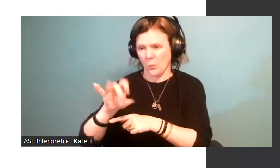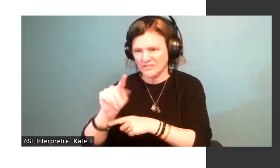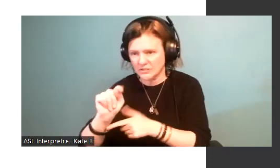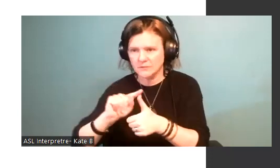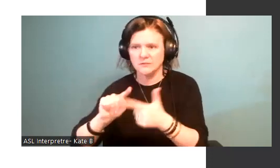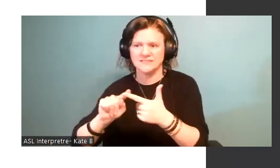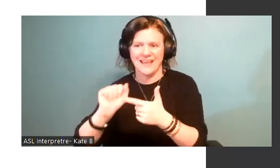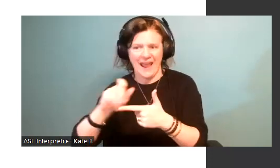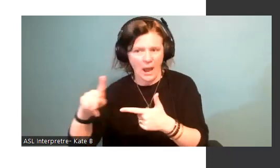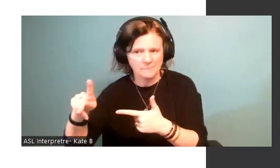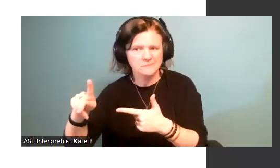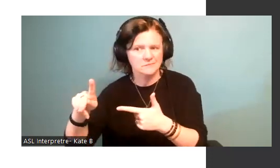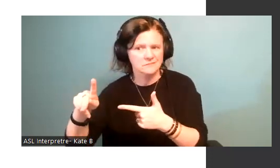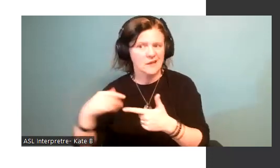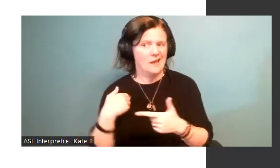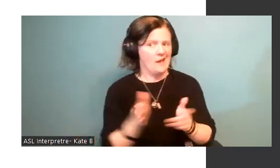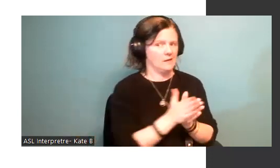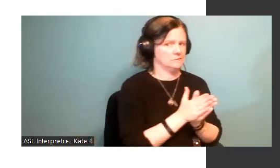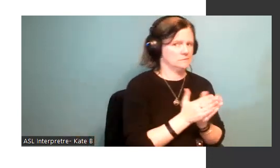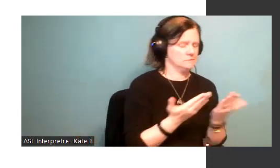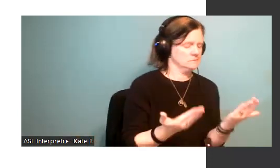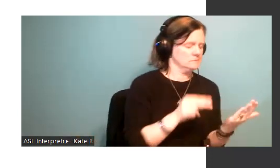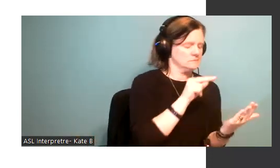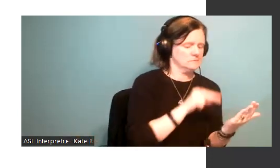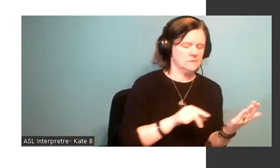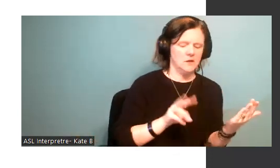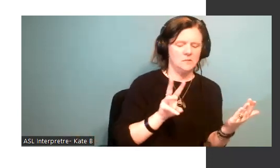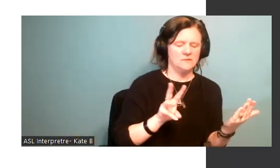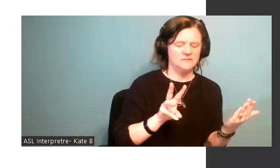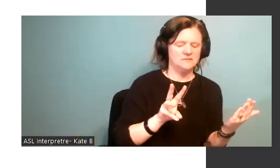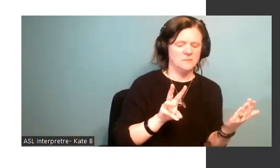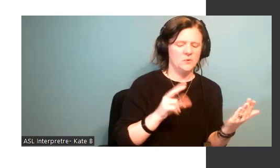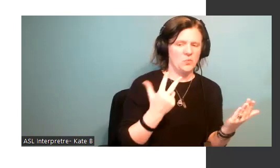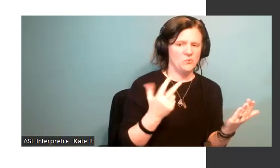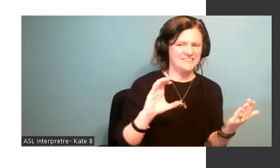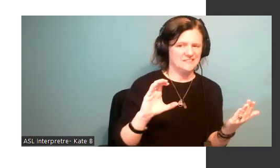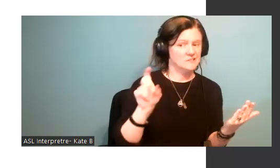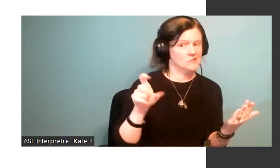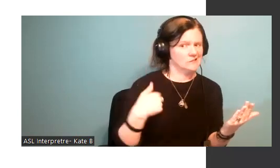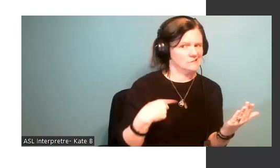text inside of them to label something. When you start wanting to get into the widgets and